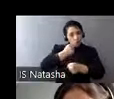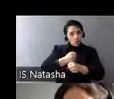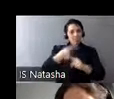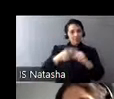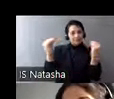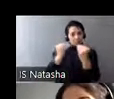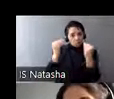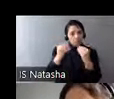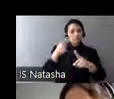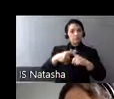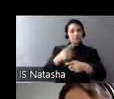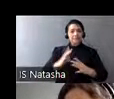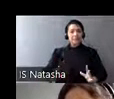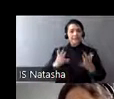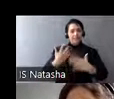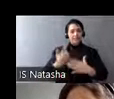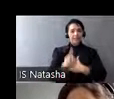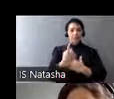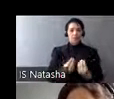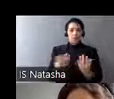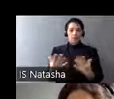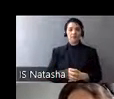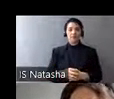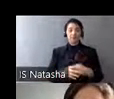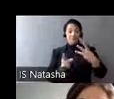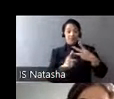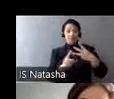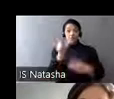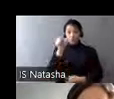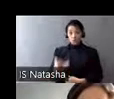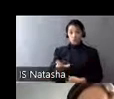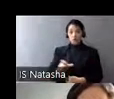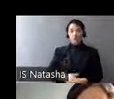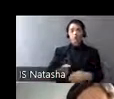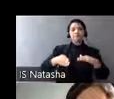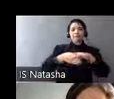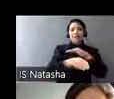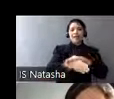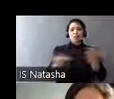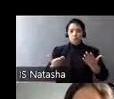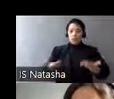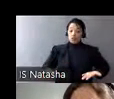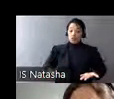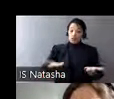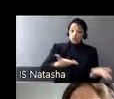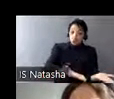Then, we had access to services and needs, so, difficulties that the persons faced accessing